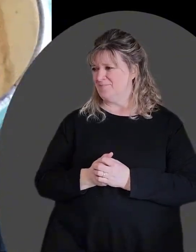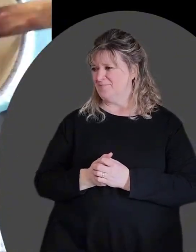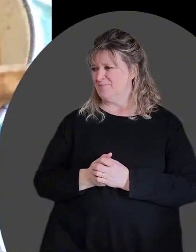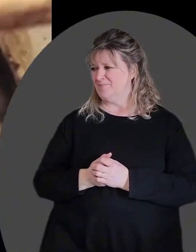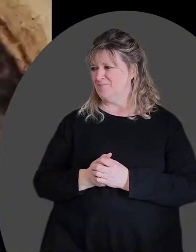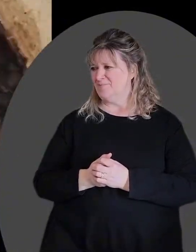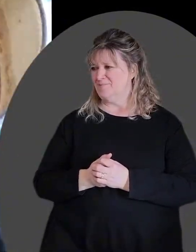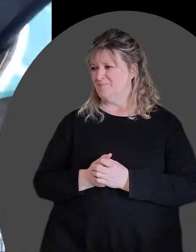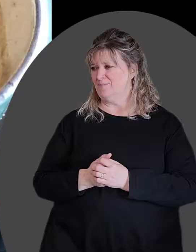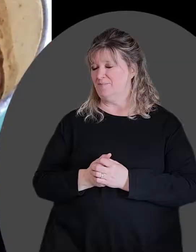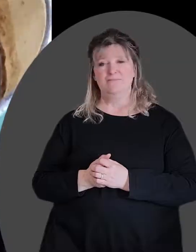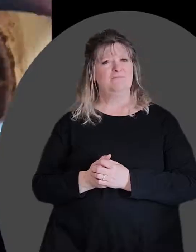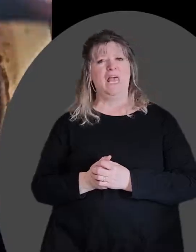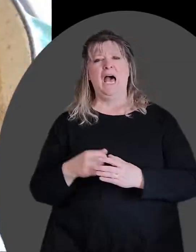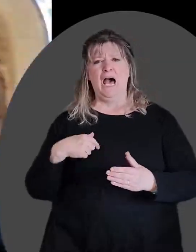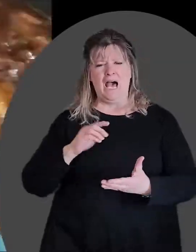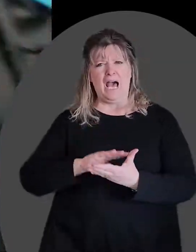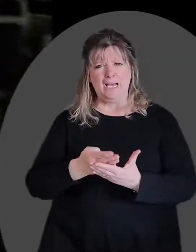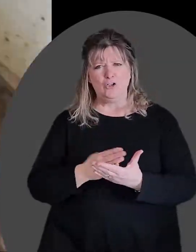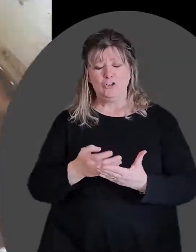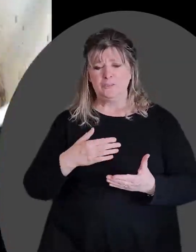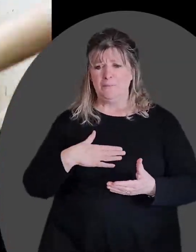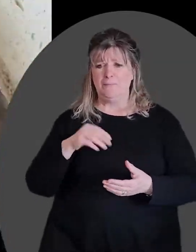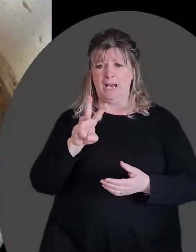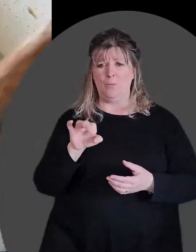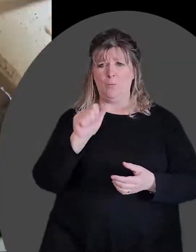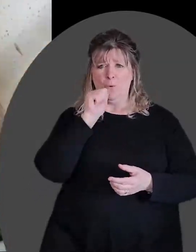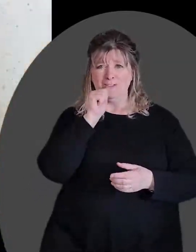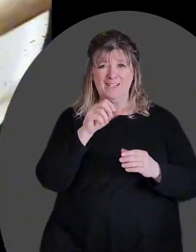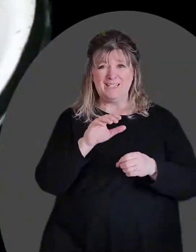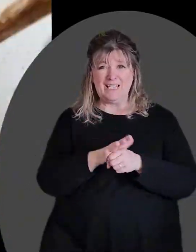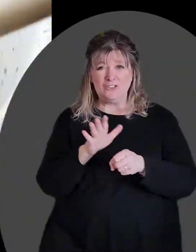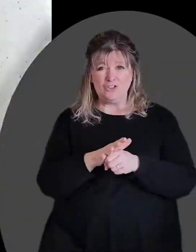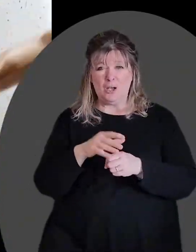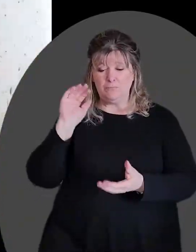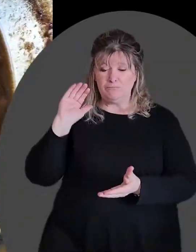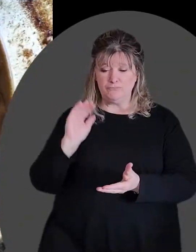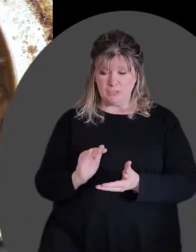I cooked my walnut ketchup down and check this out